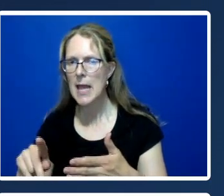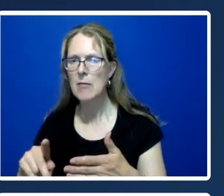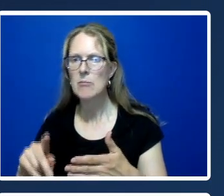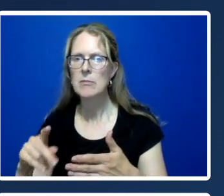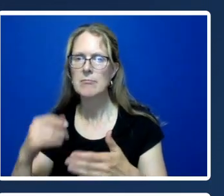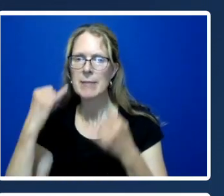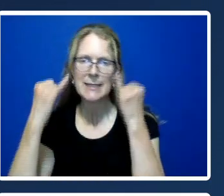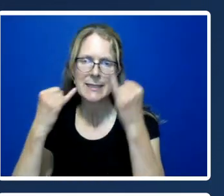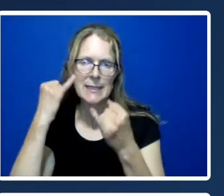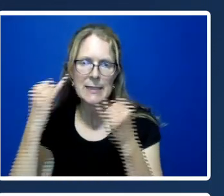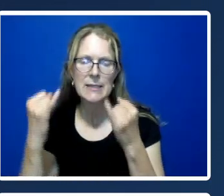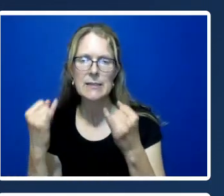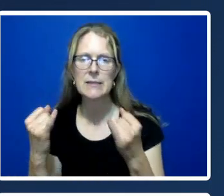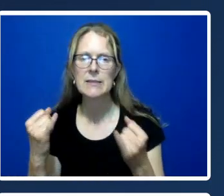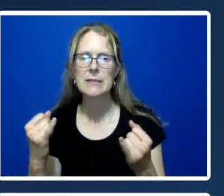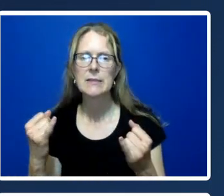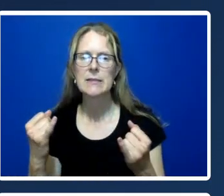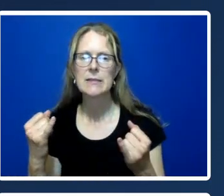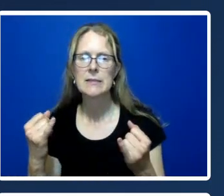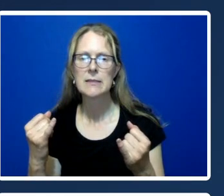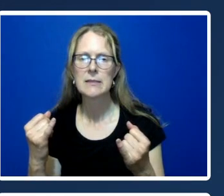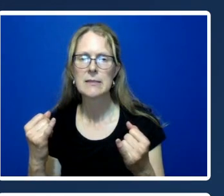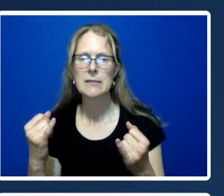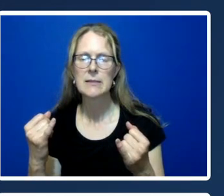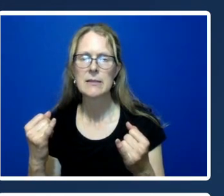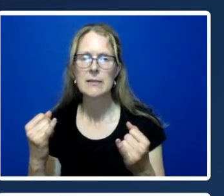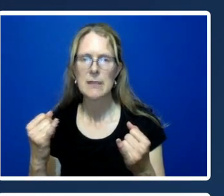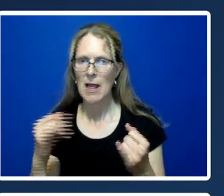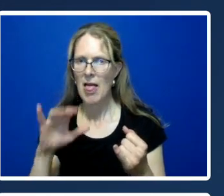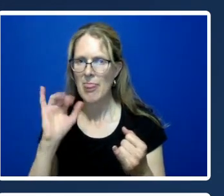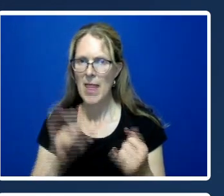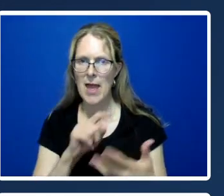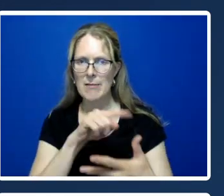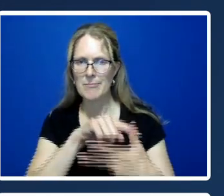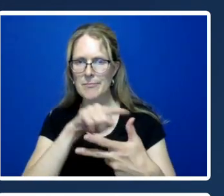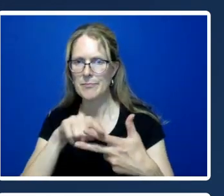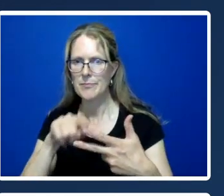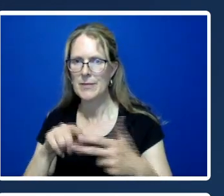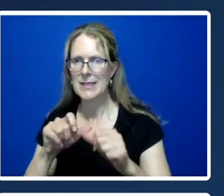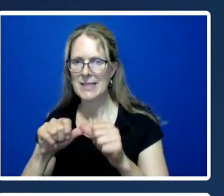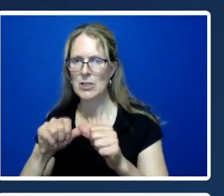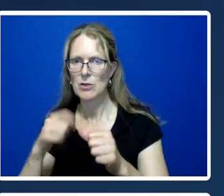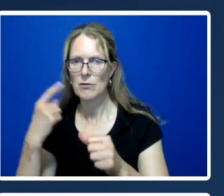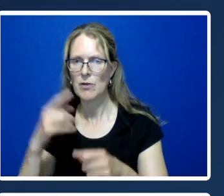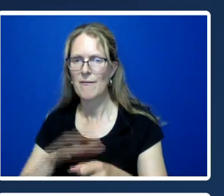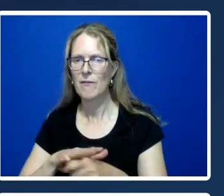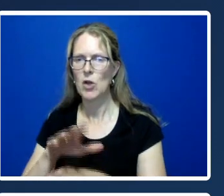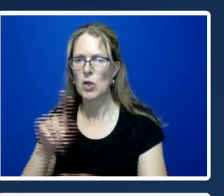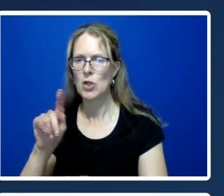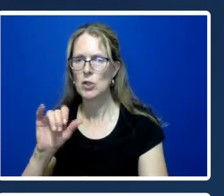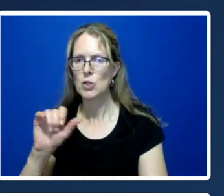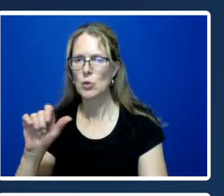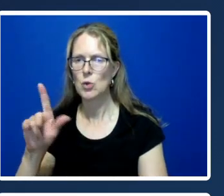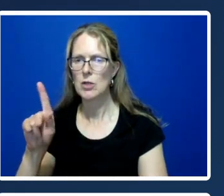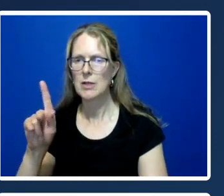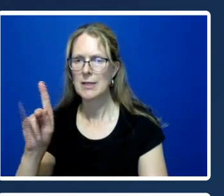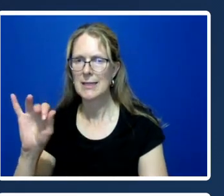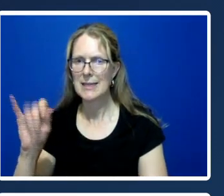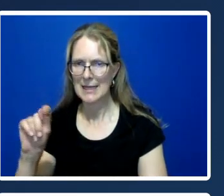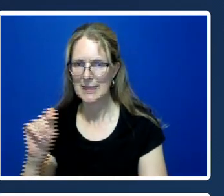The structure continues like this throughout the entire toolkit, for both toolkits. Next slide.